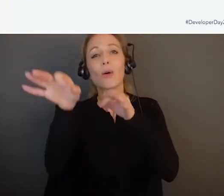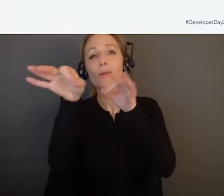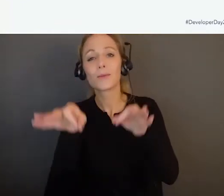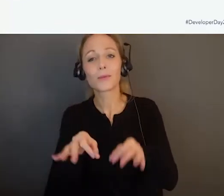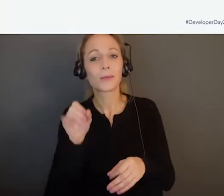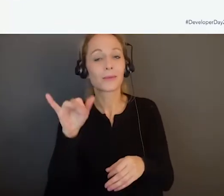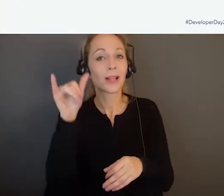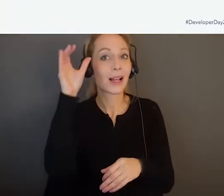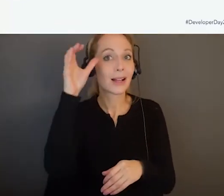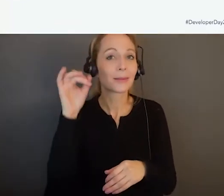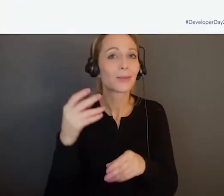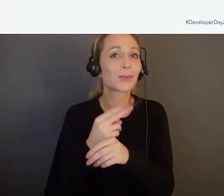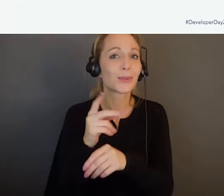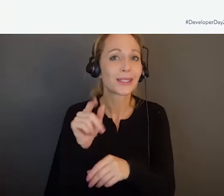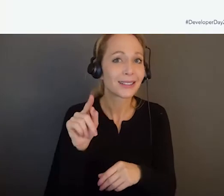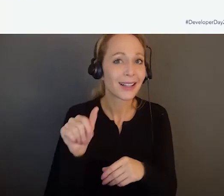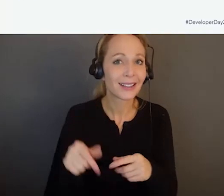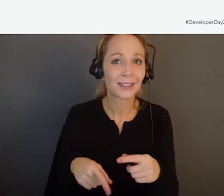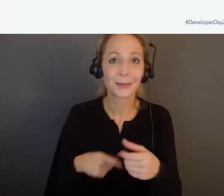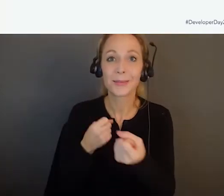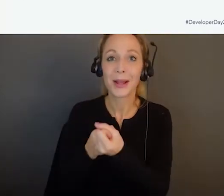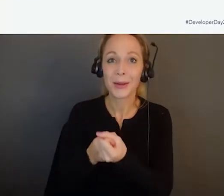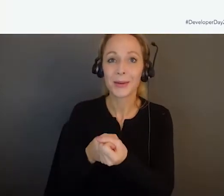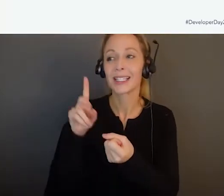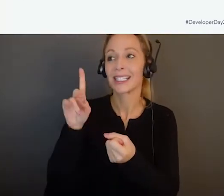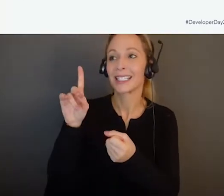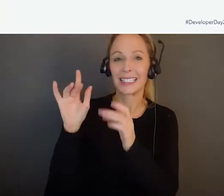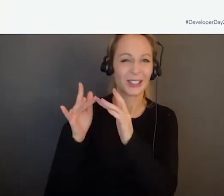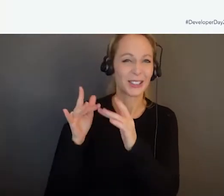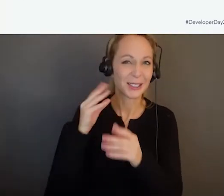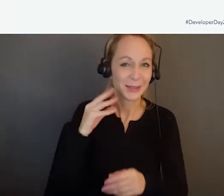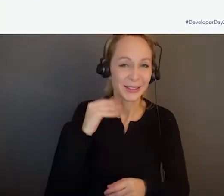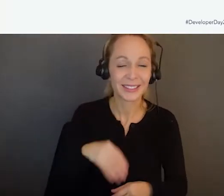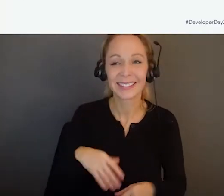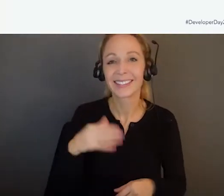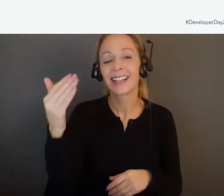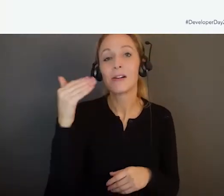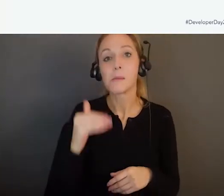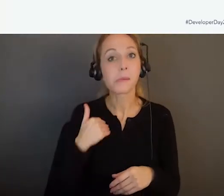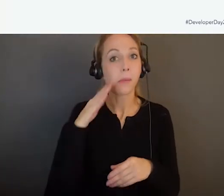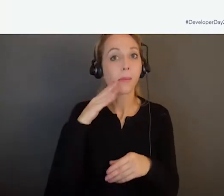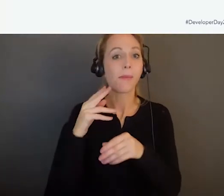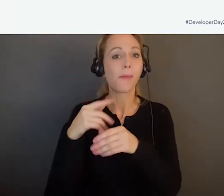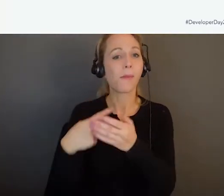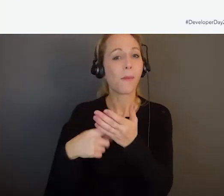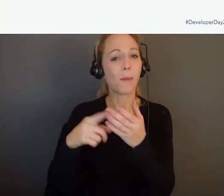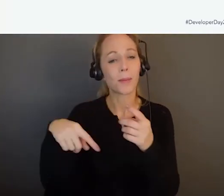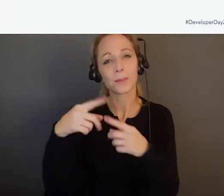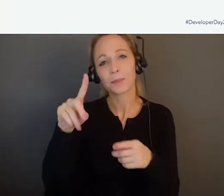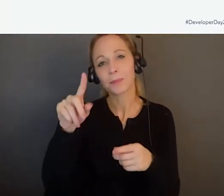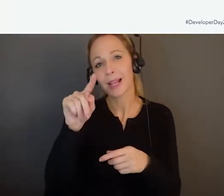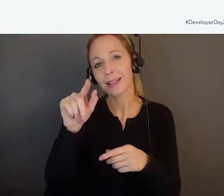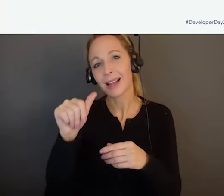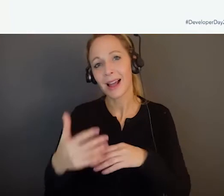CONCEPT OF USING DATA TO POWER DIGITAL EXPERIENCES. NEXT, I'M GOING TO TALK ABOUT THE DATA LAYER OF THE CMS